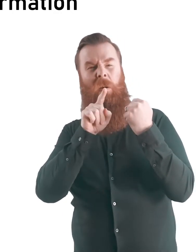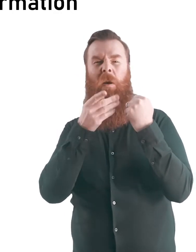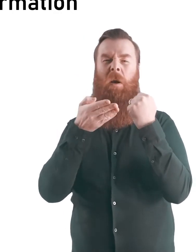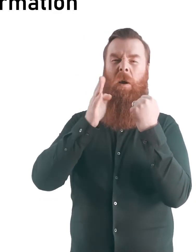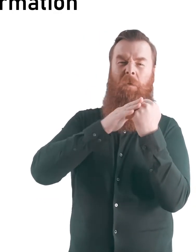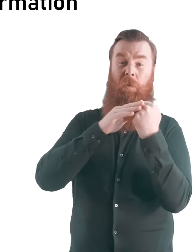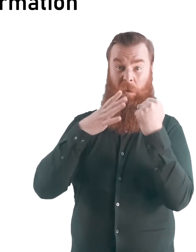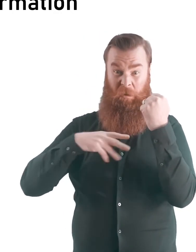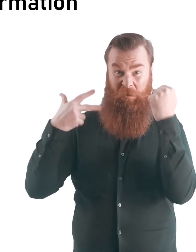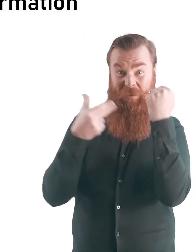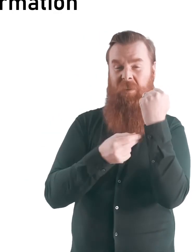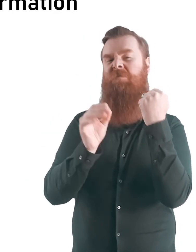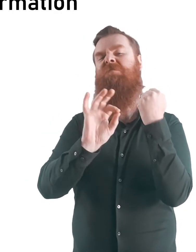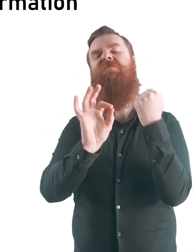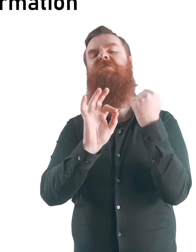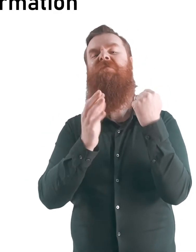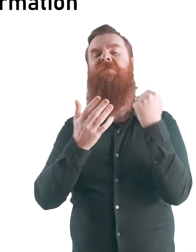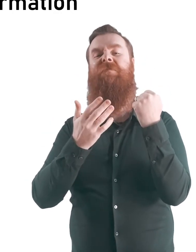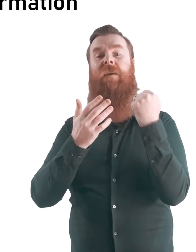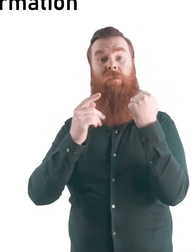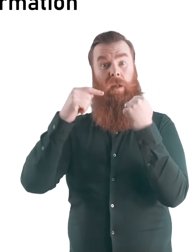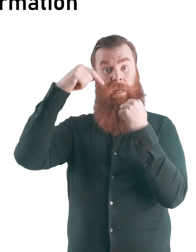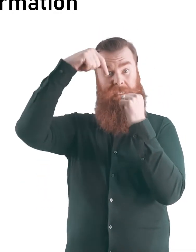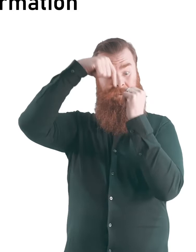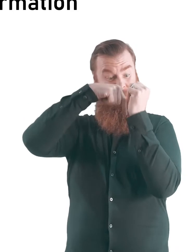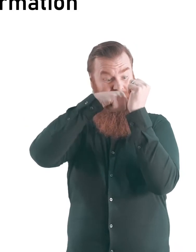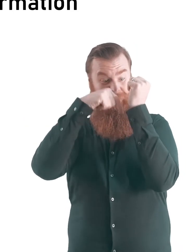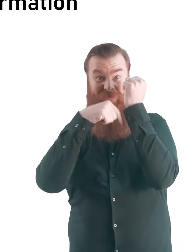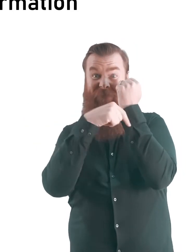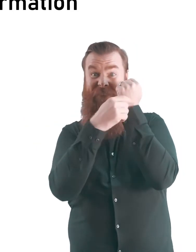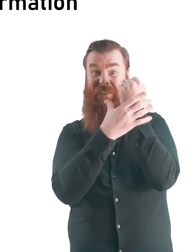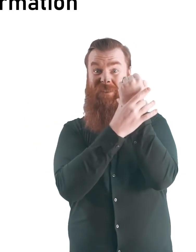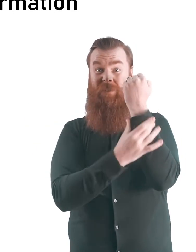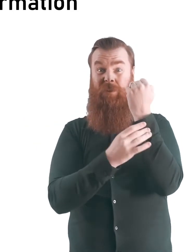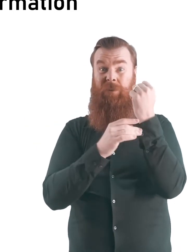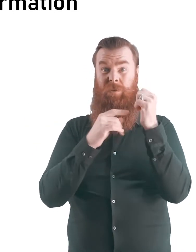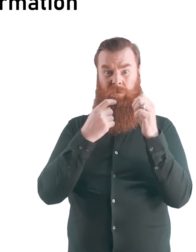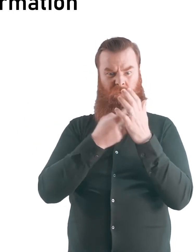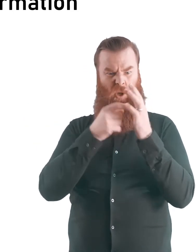A rubber dam sheet may be put around the tooth that is getting the filling.